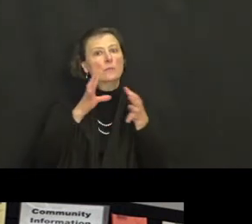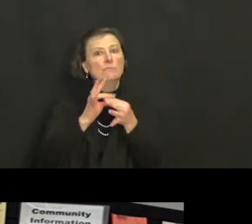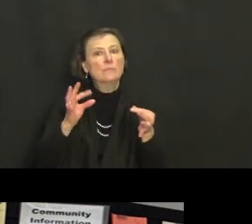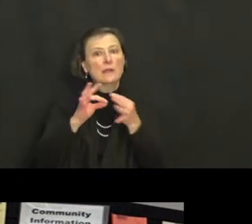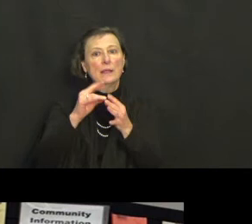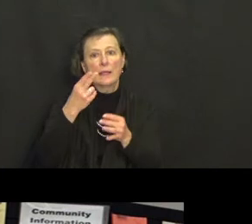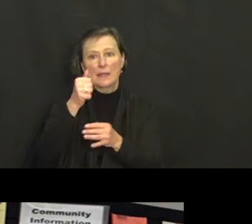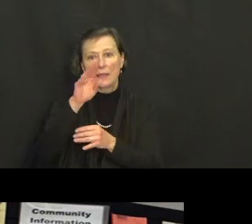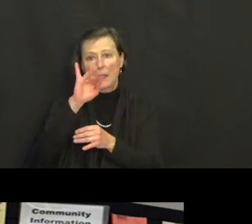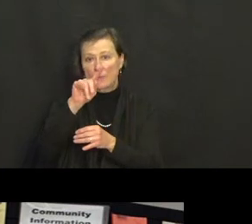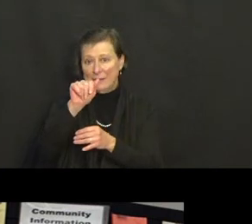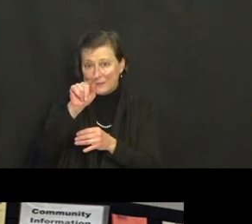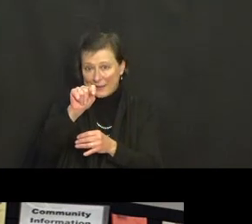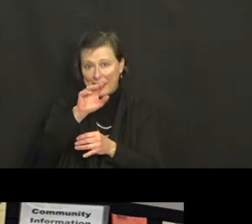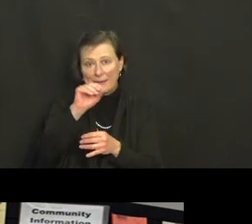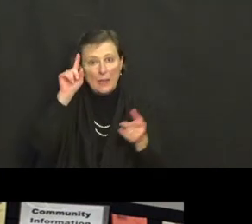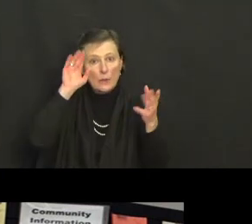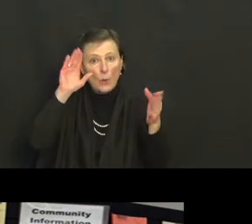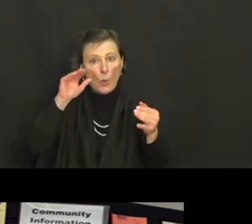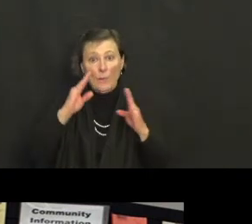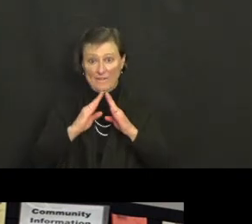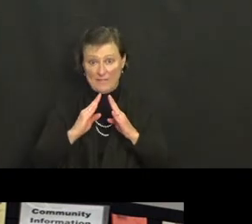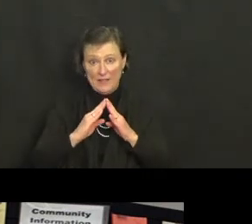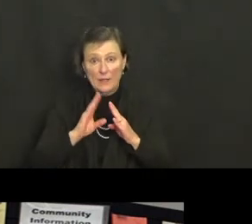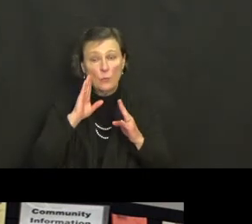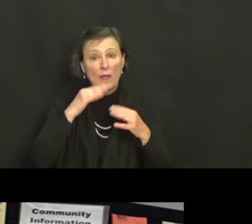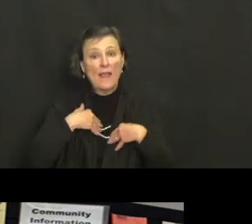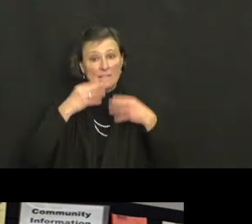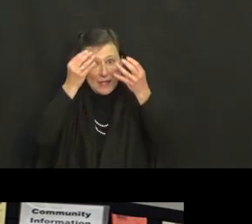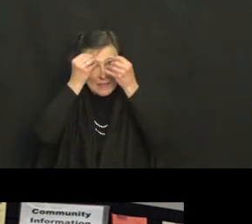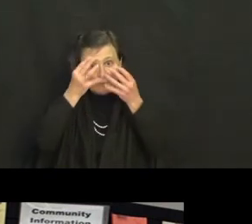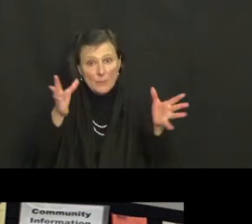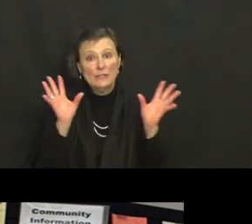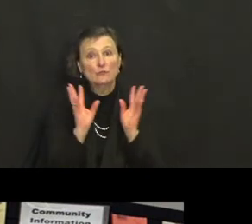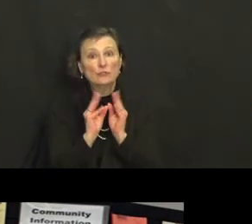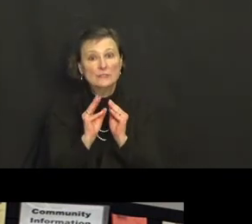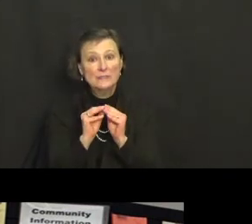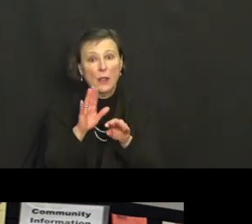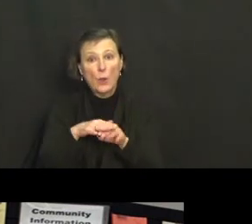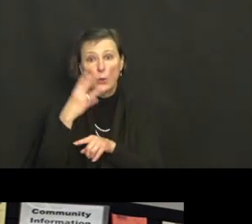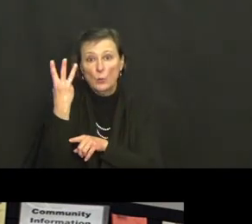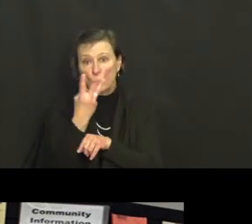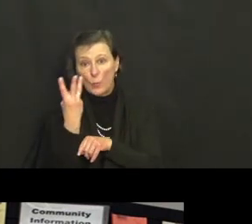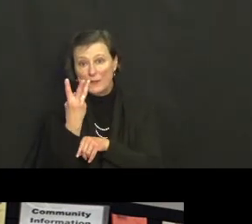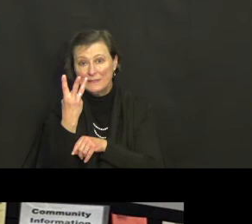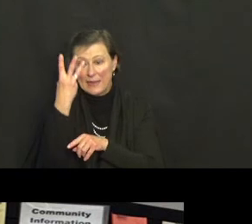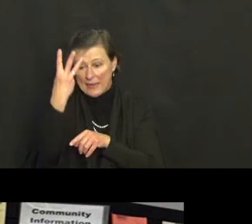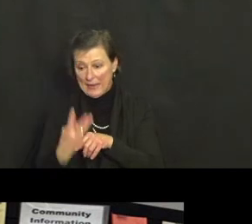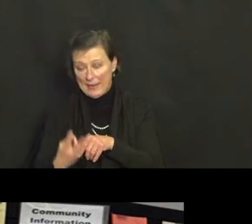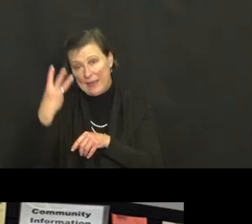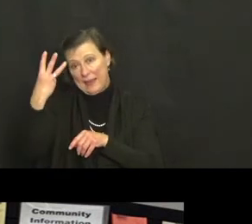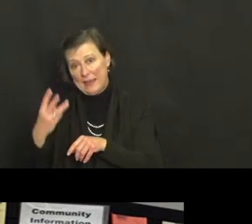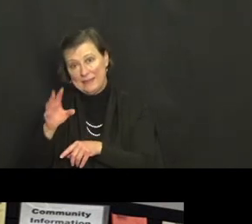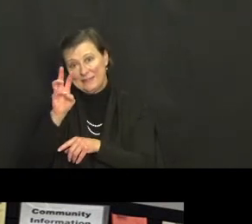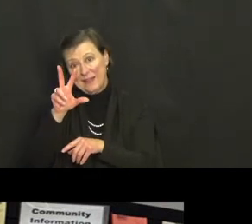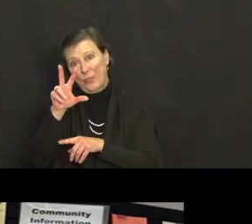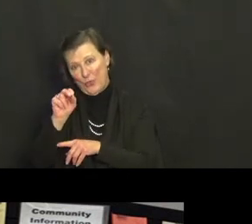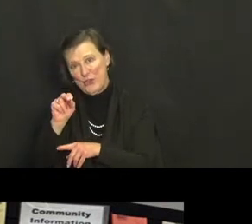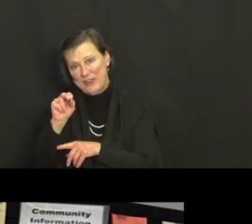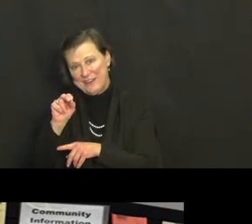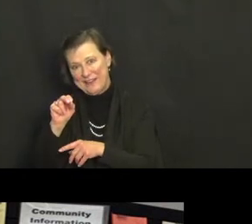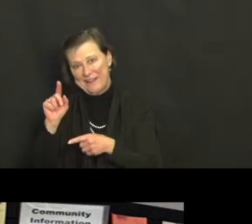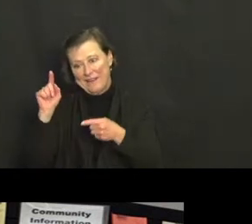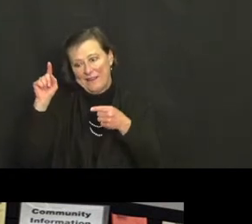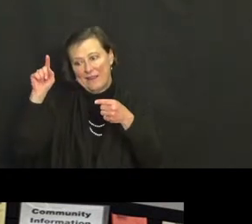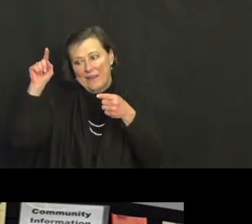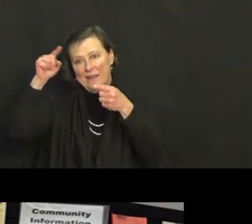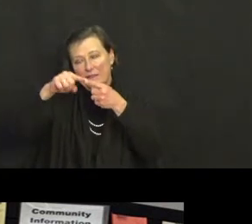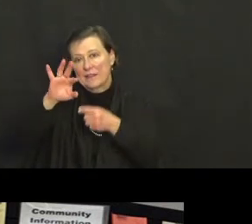and Hope Village are having information sessions on Wednesdays at 6:30 until February the 7th,